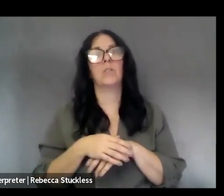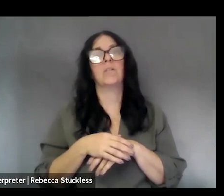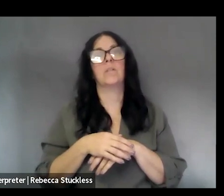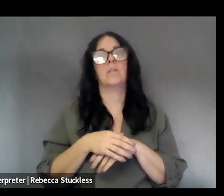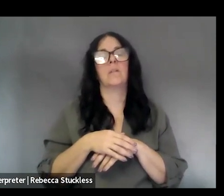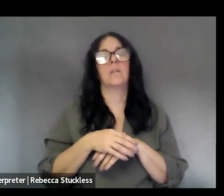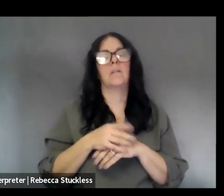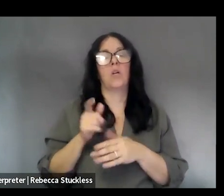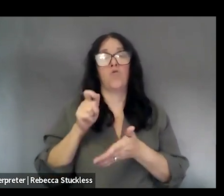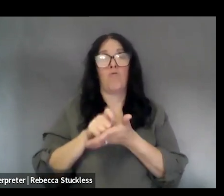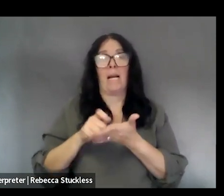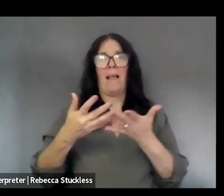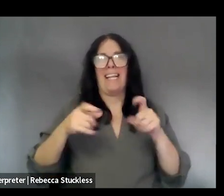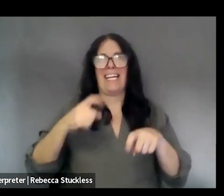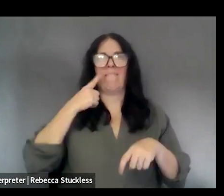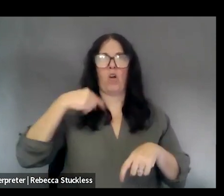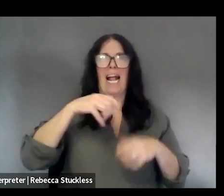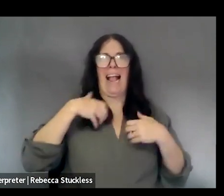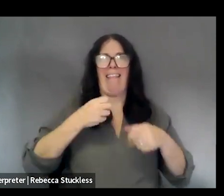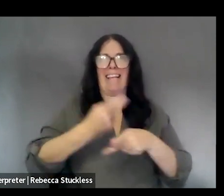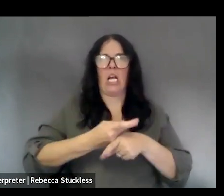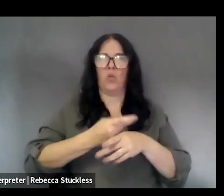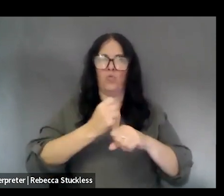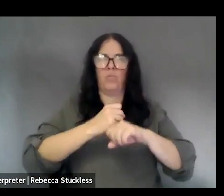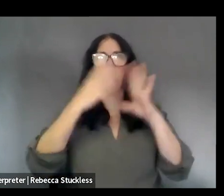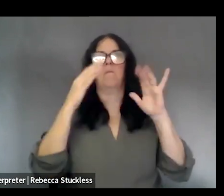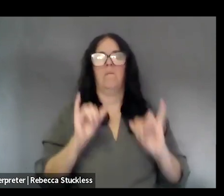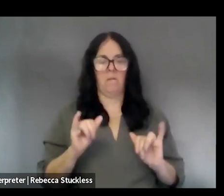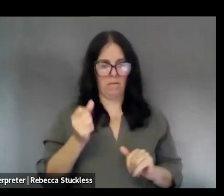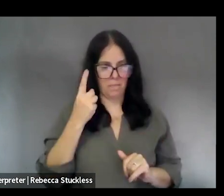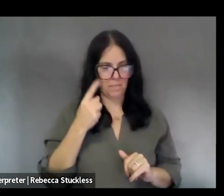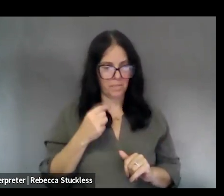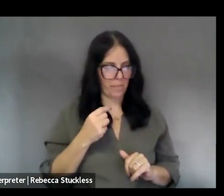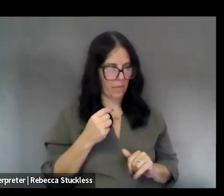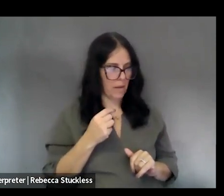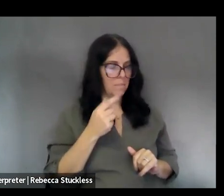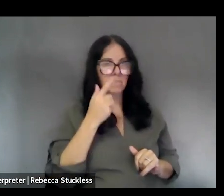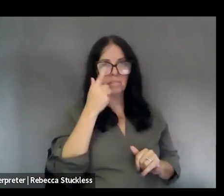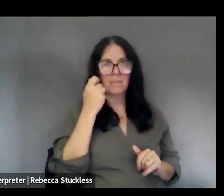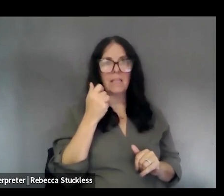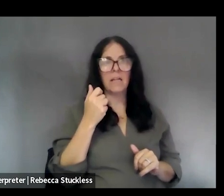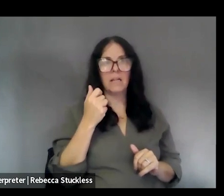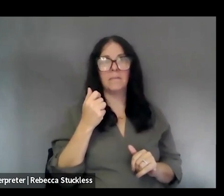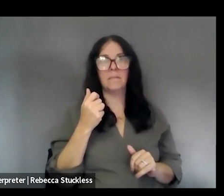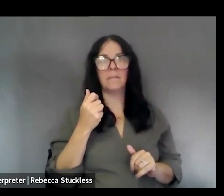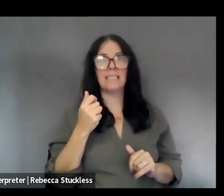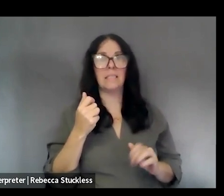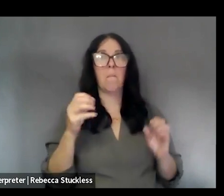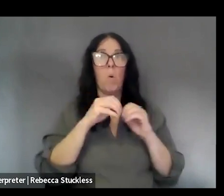bigger picture, right, because it gets people resources faster, all of that stuff. I